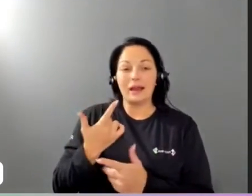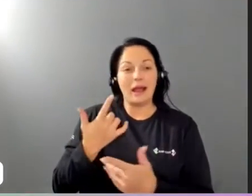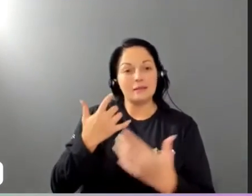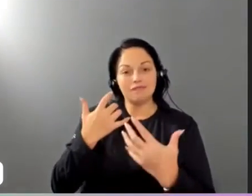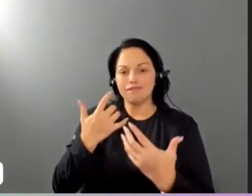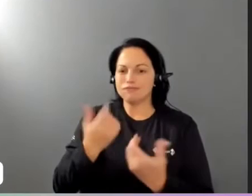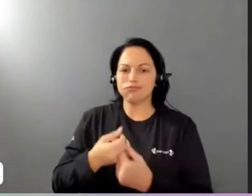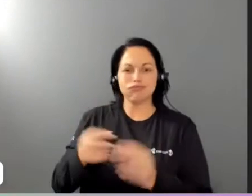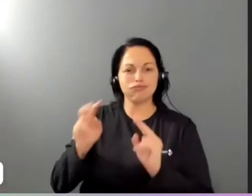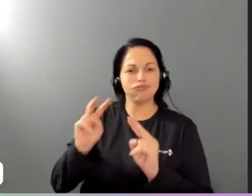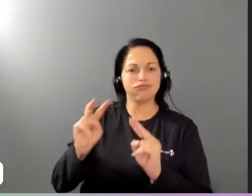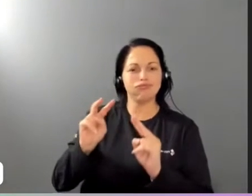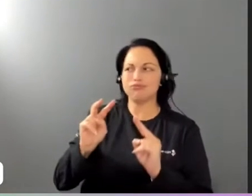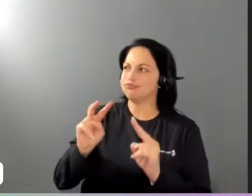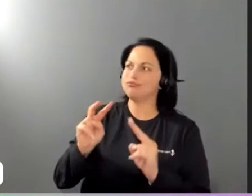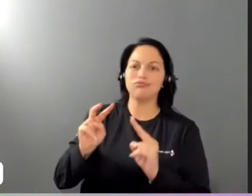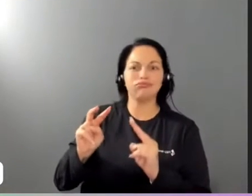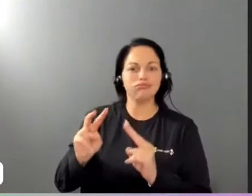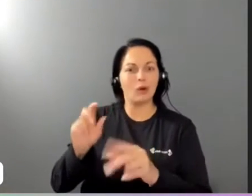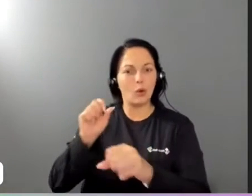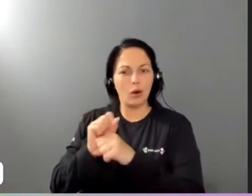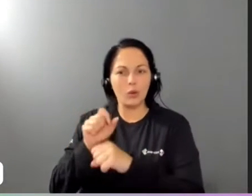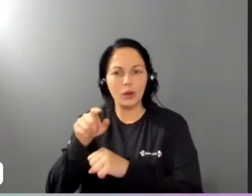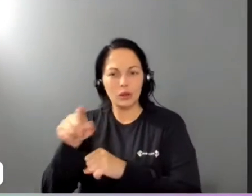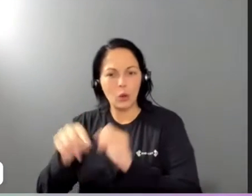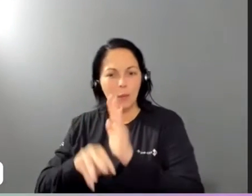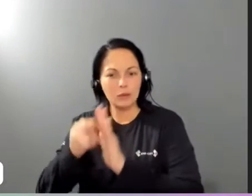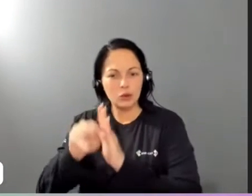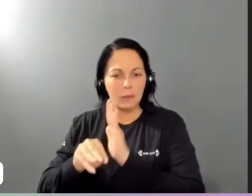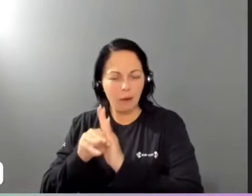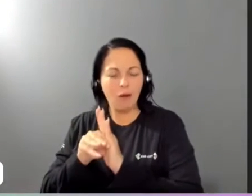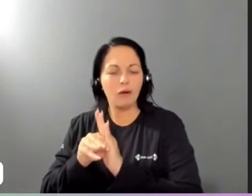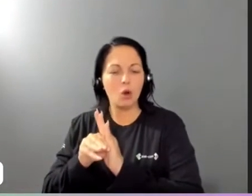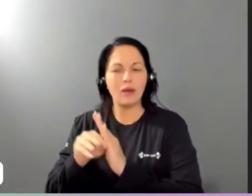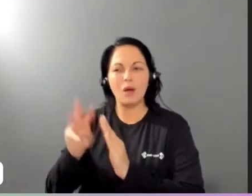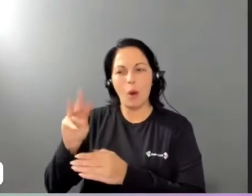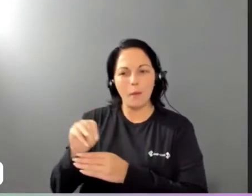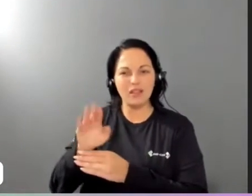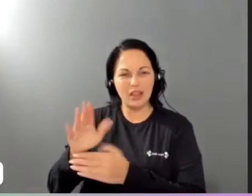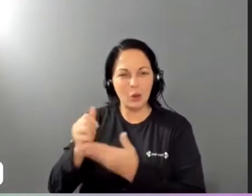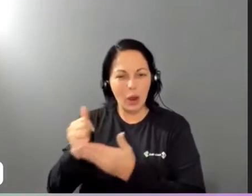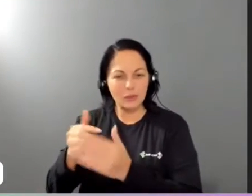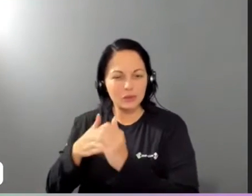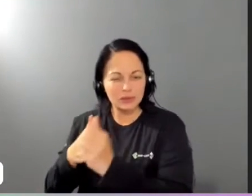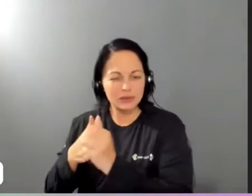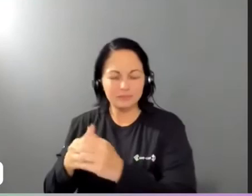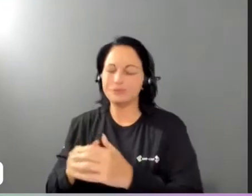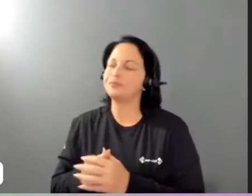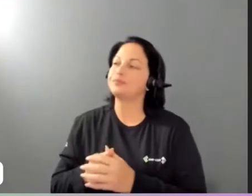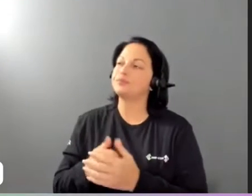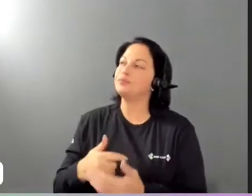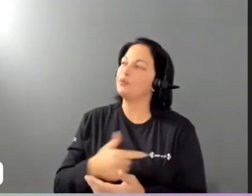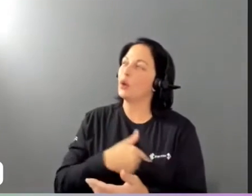the maturity model process? [JAMES] Sure, and I really admire being able to work with you on the maturity model